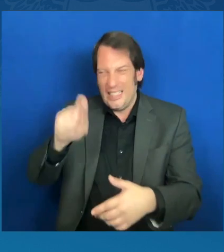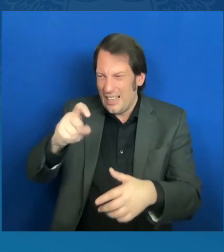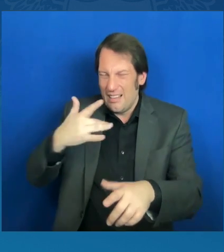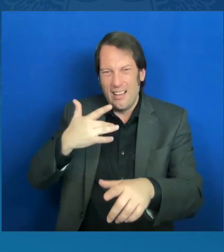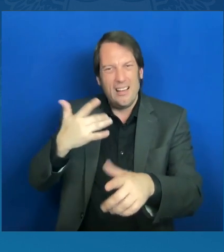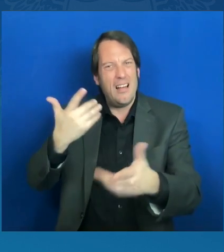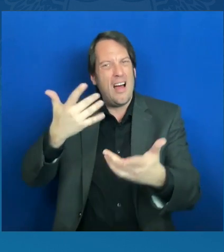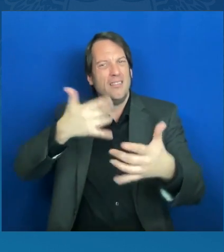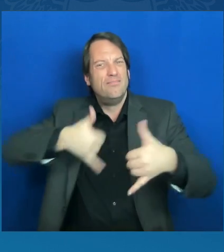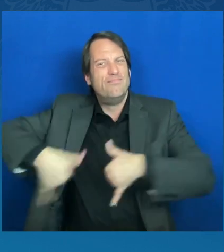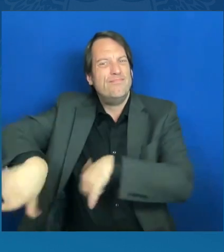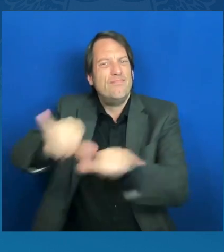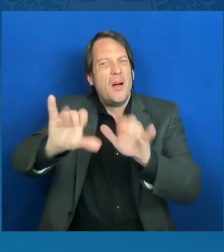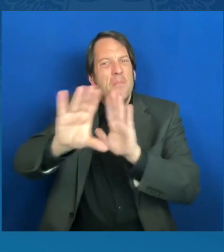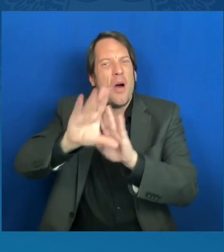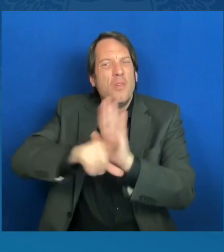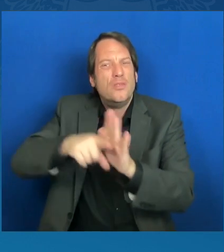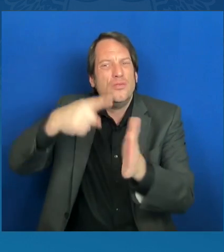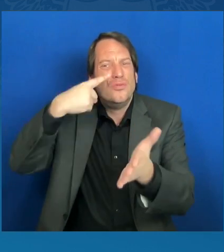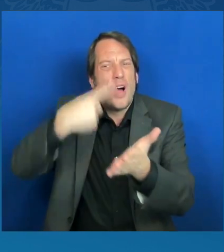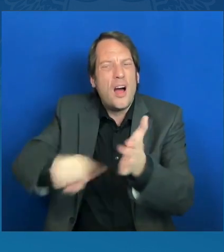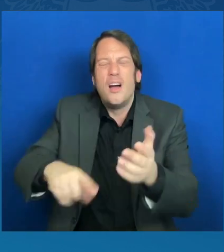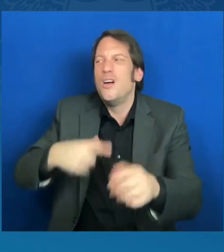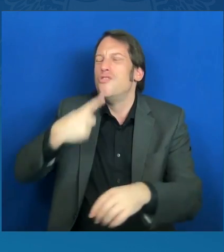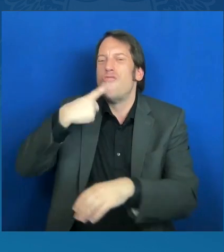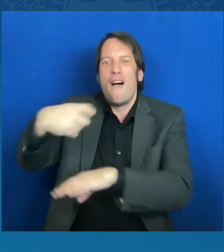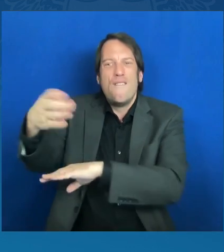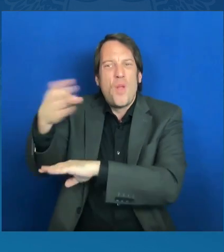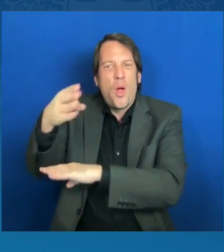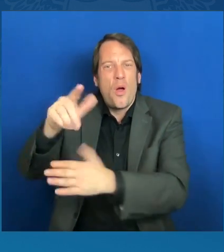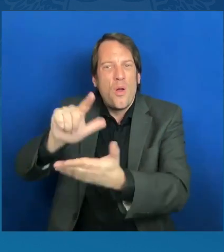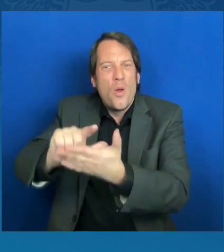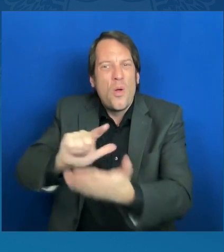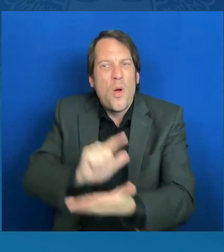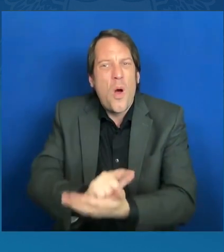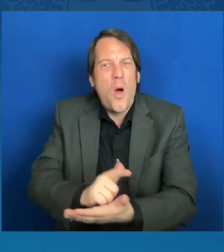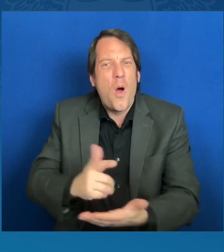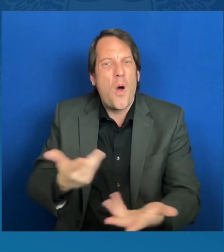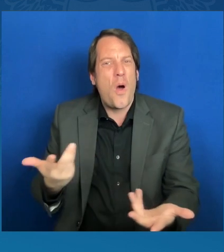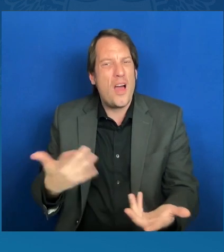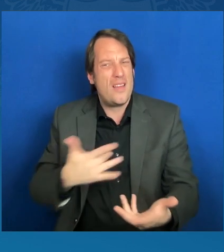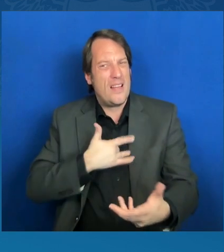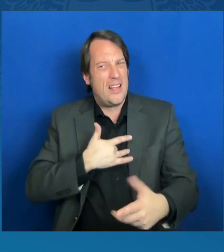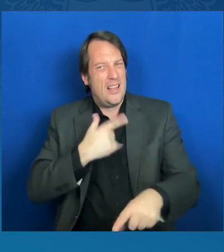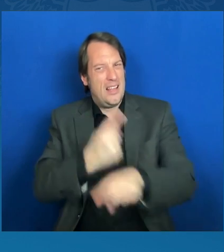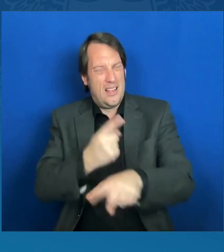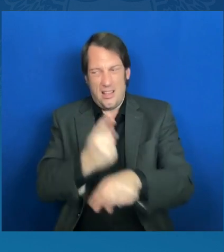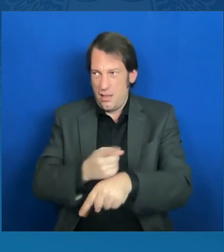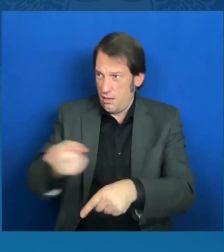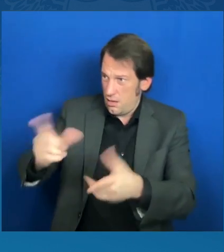got to understand it's not only about mass shooting situations,